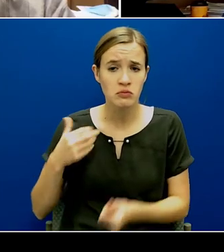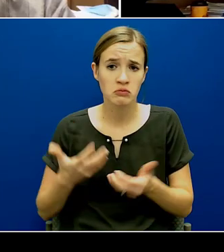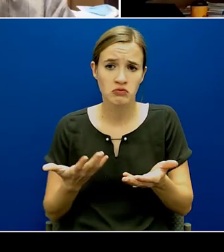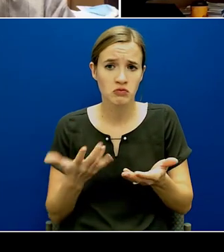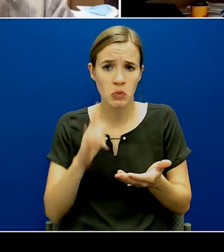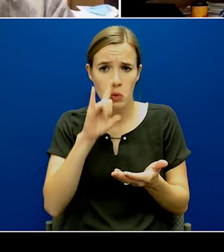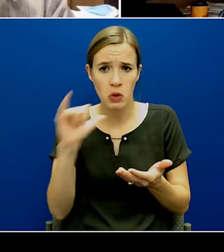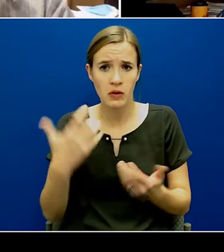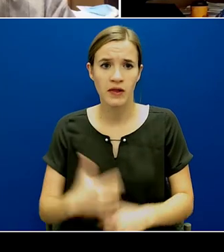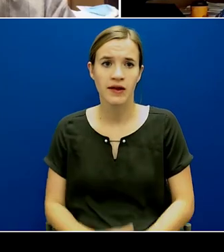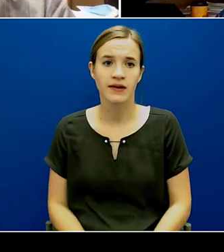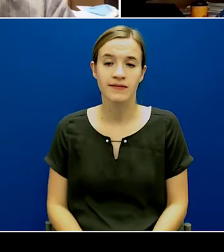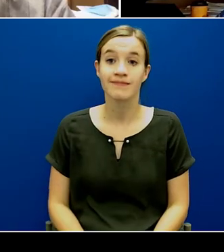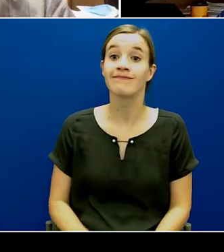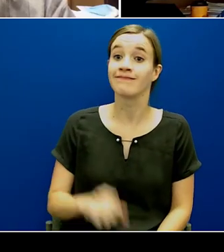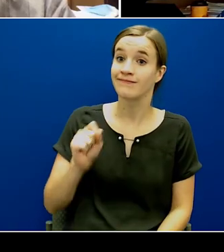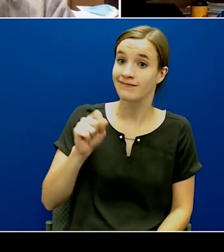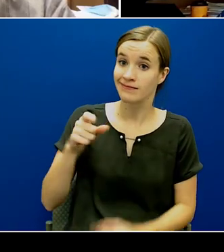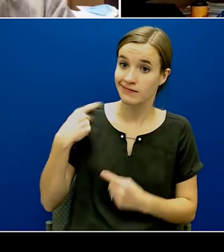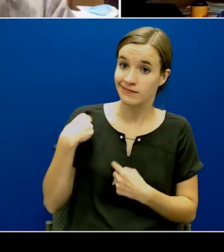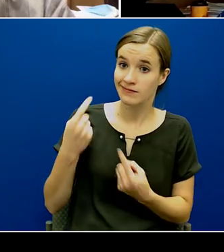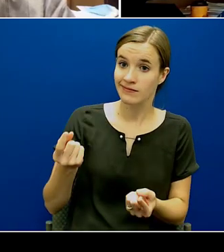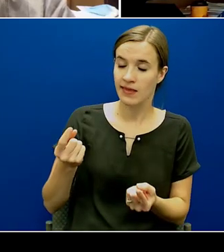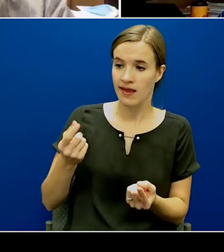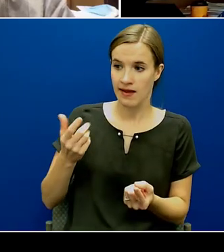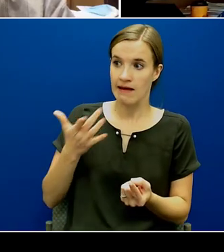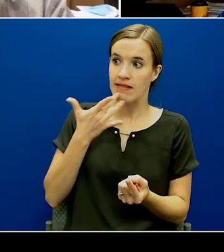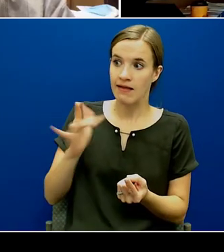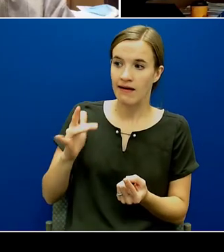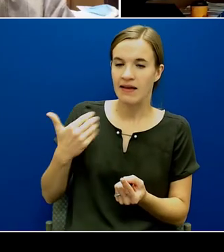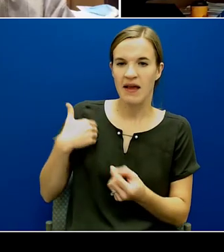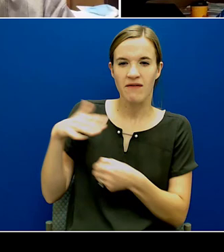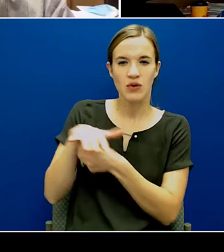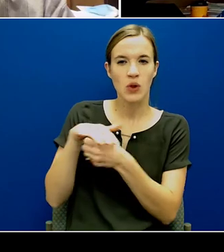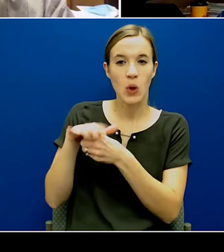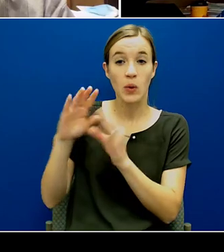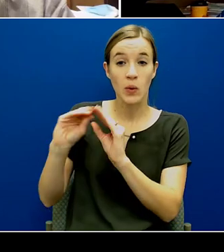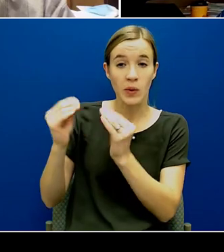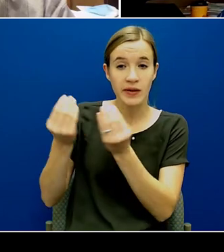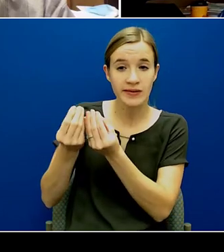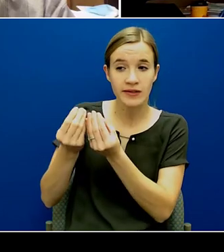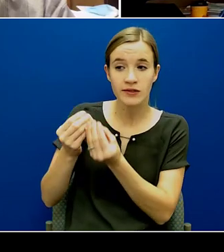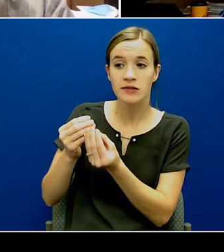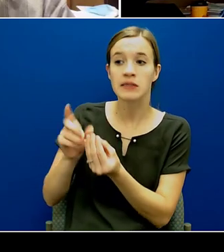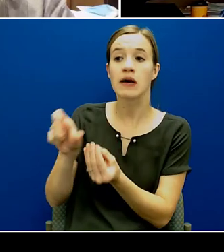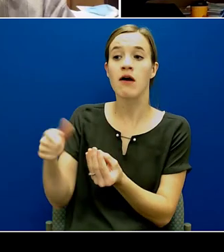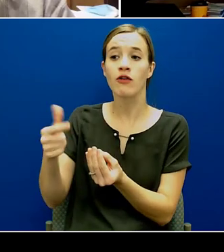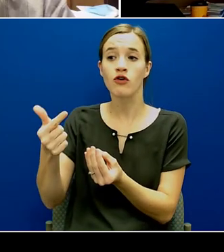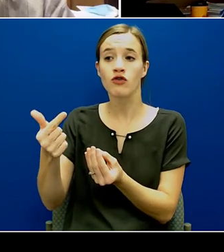funds. The city of Twin Falls has been very generous and helped with that. But it is